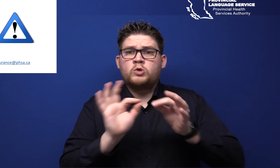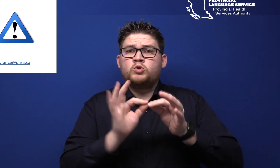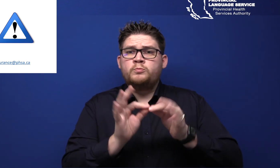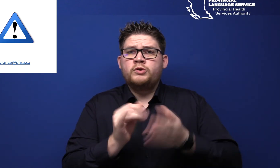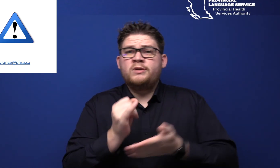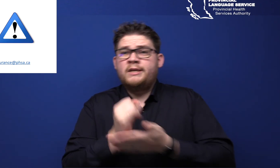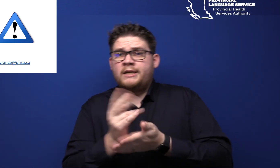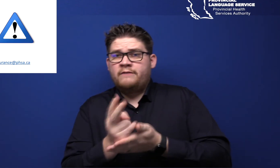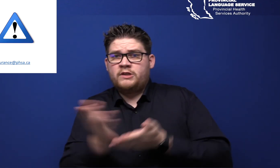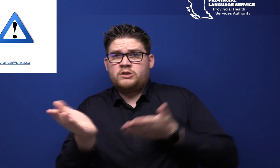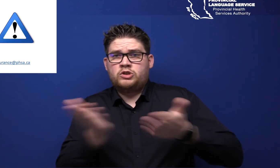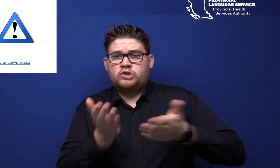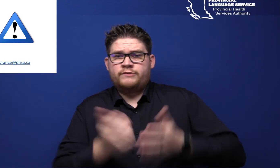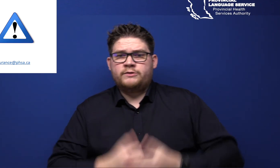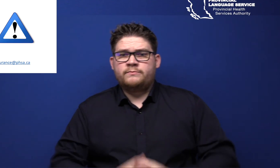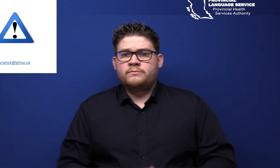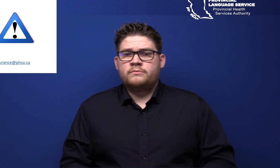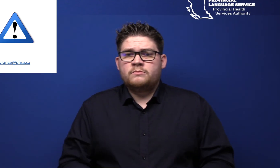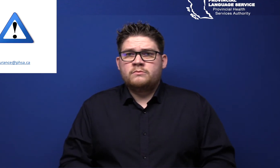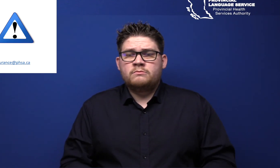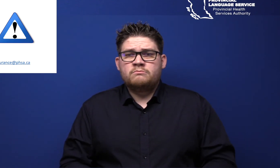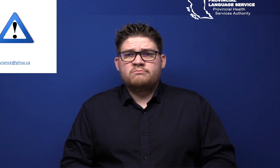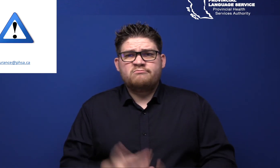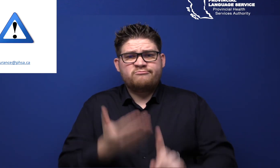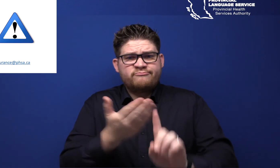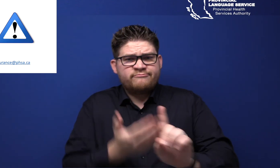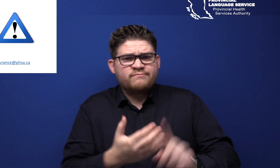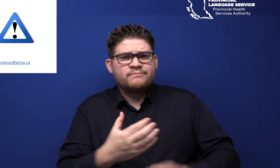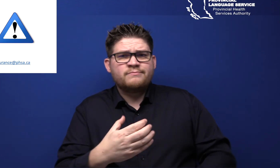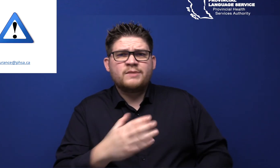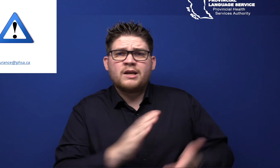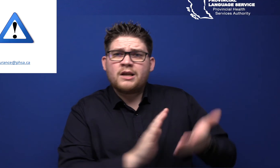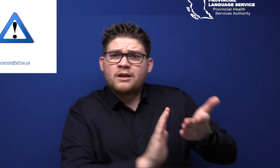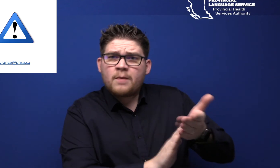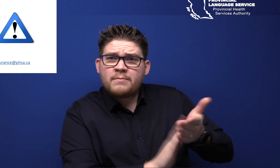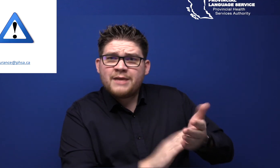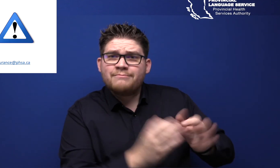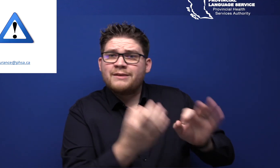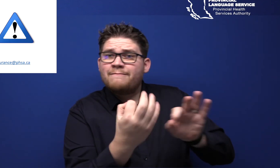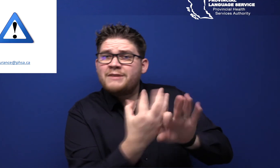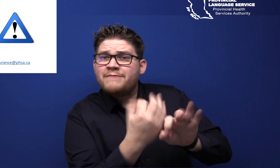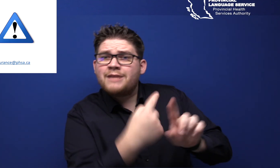AROUND THEIR SERVICE. THERE ARE TWO DIFFERENT AREAS OF INTERPRETING AND INTERVENING SERVICES. IF THERE IS